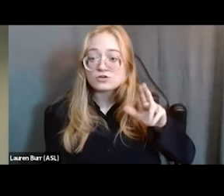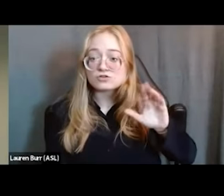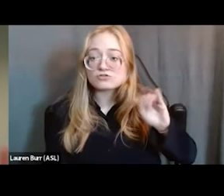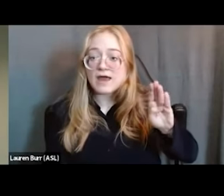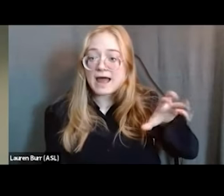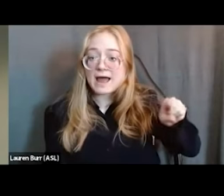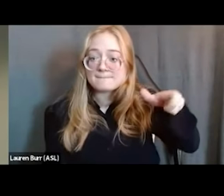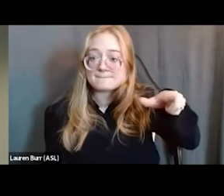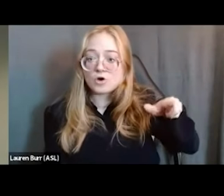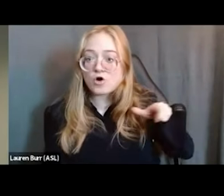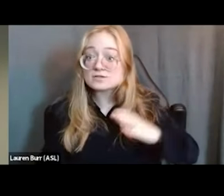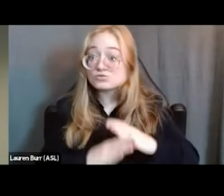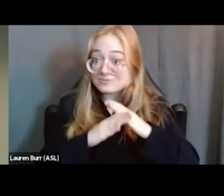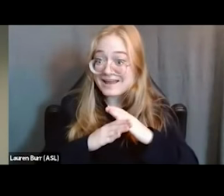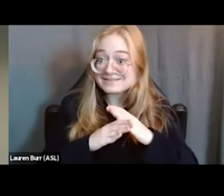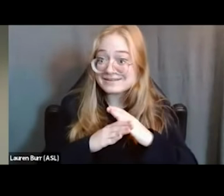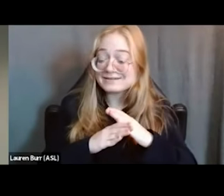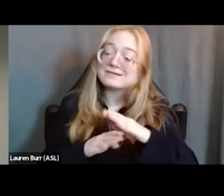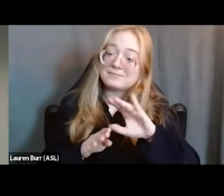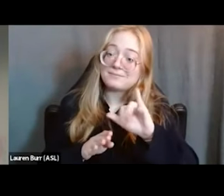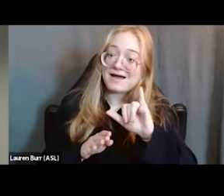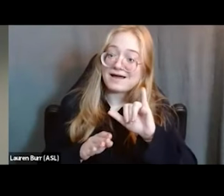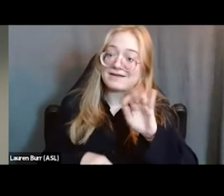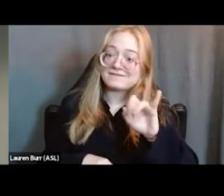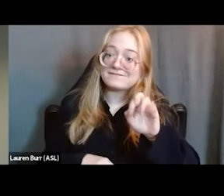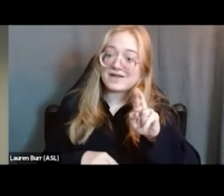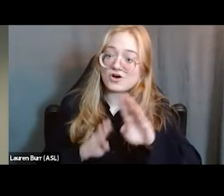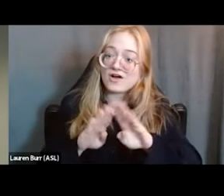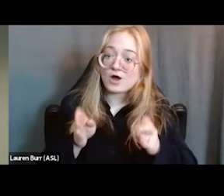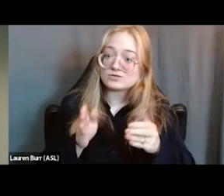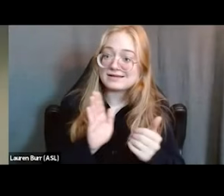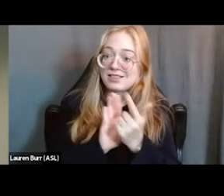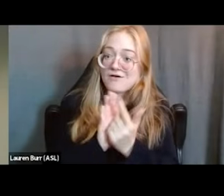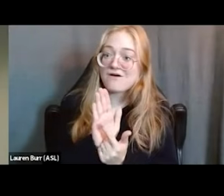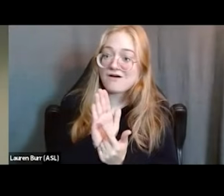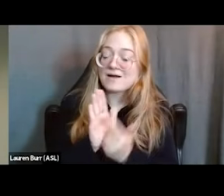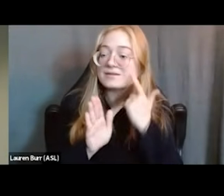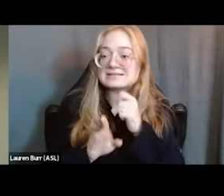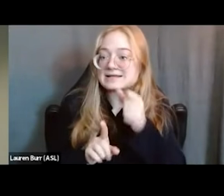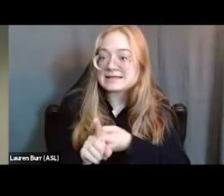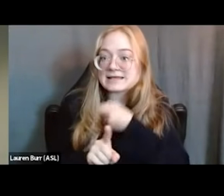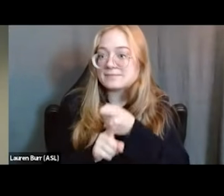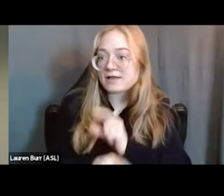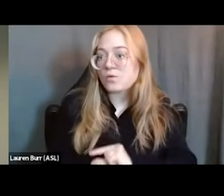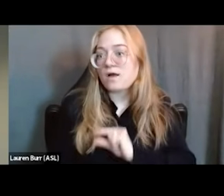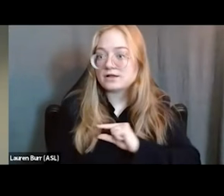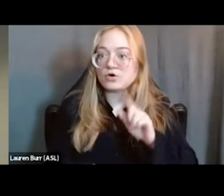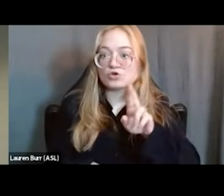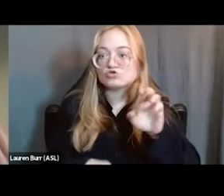because it doesn't impact the quality or value of the rental space. But landlords may deny that for a various number of reasons